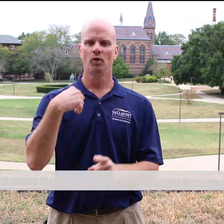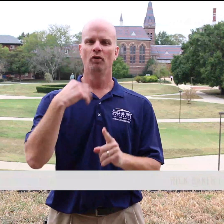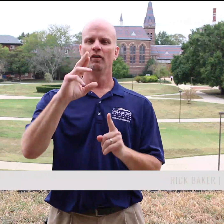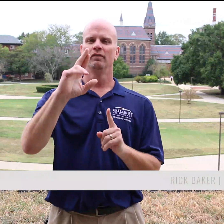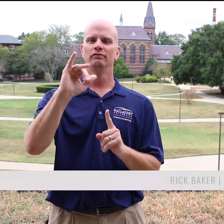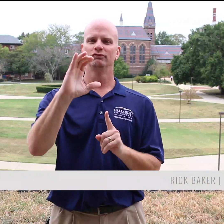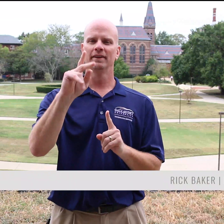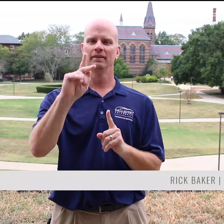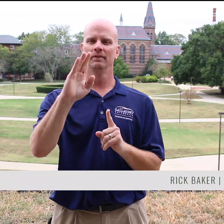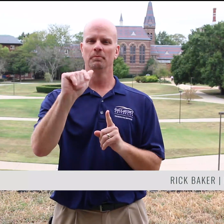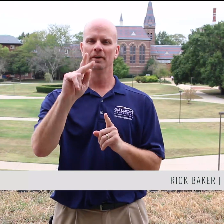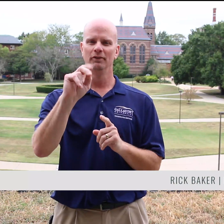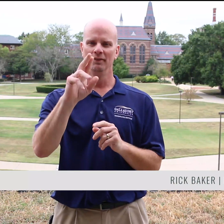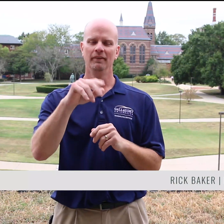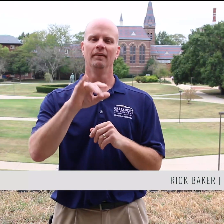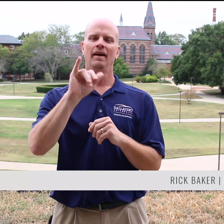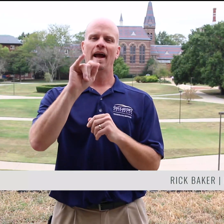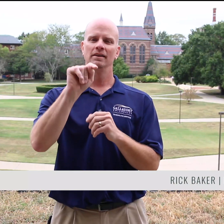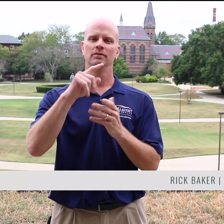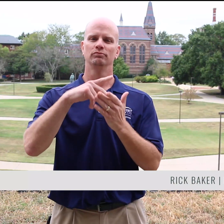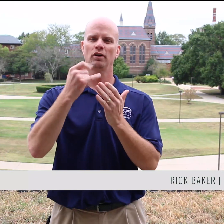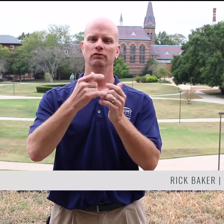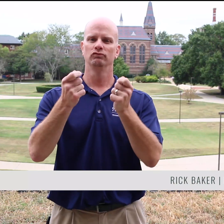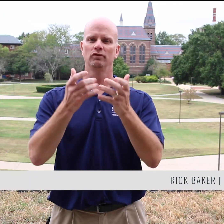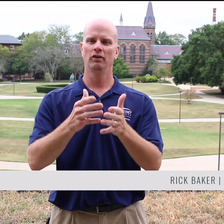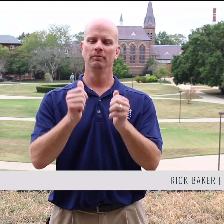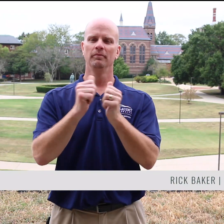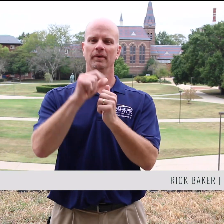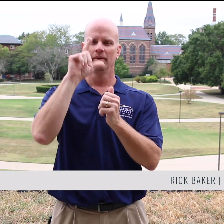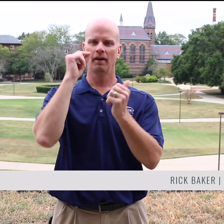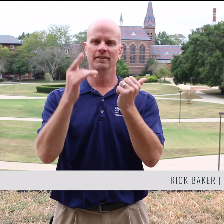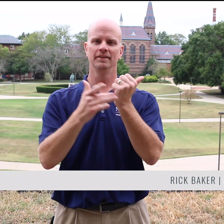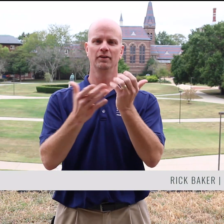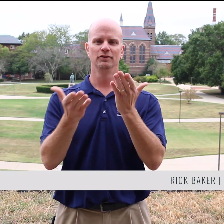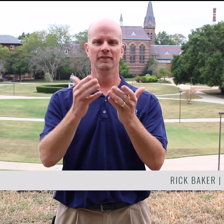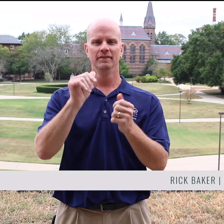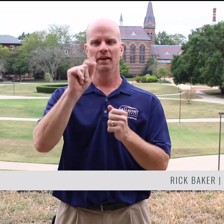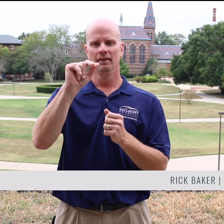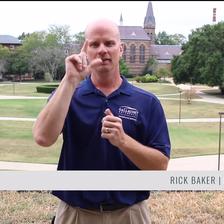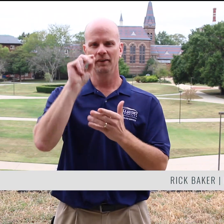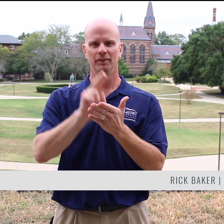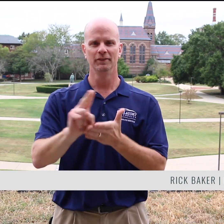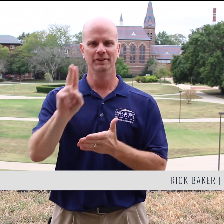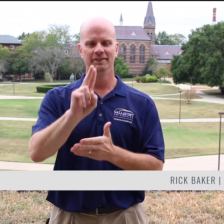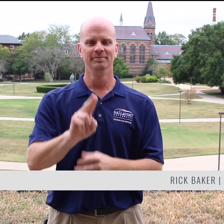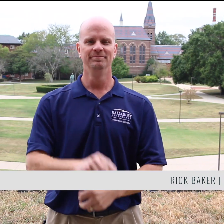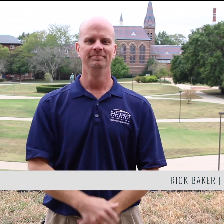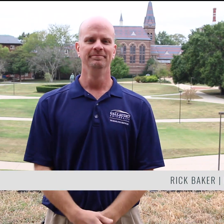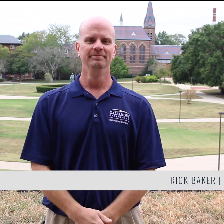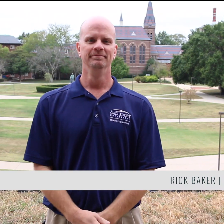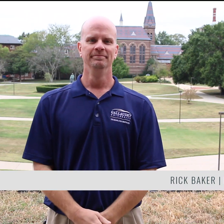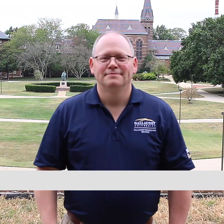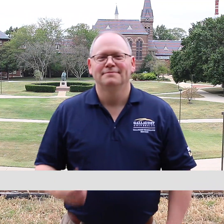Hello. My name is Rick Baker, IT Projects Director with Gallaudet Technology Services here at Gallaudet University.